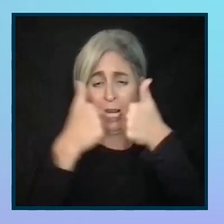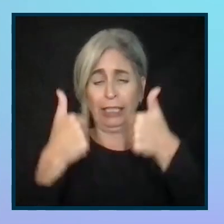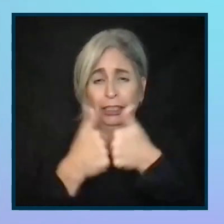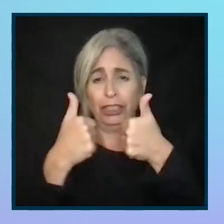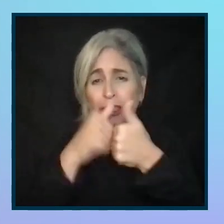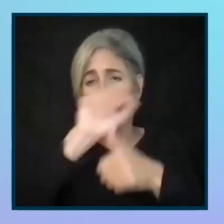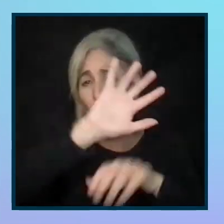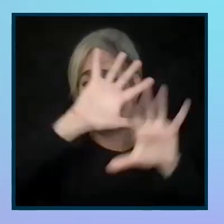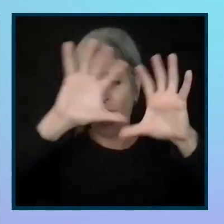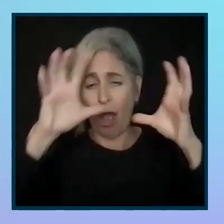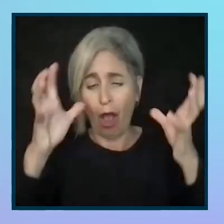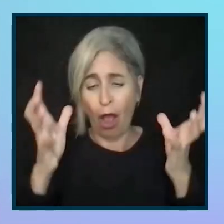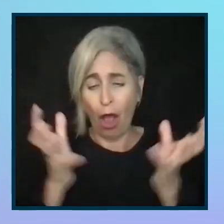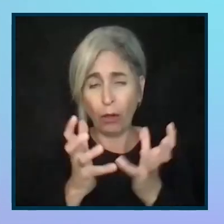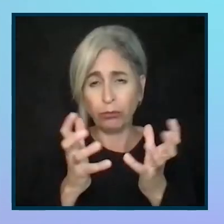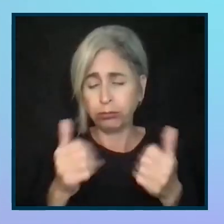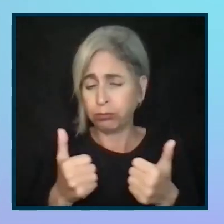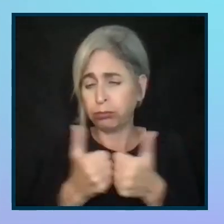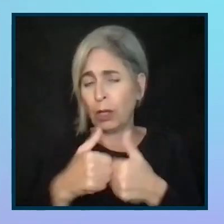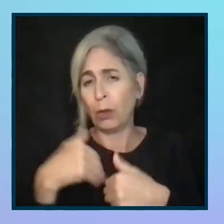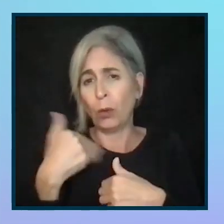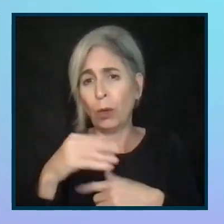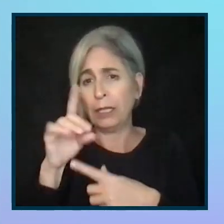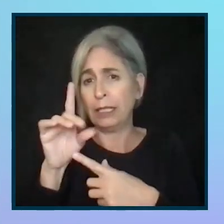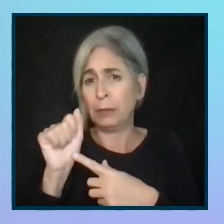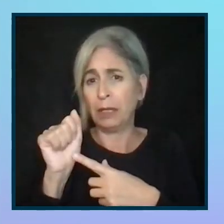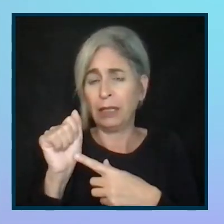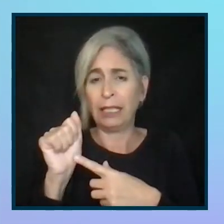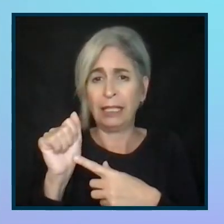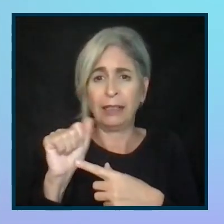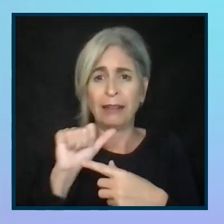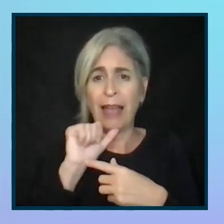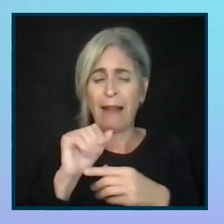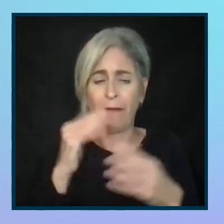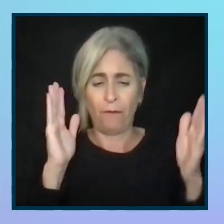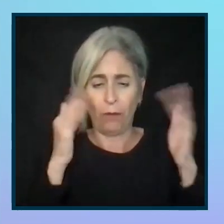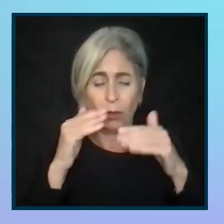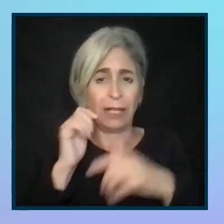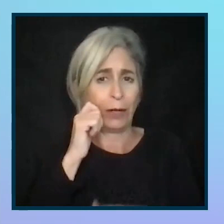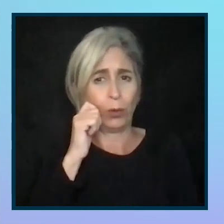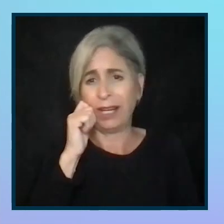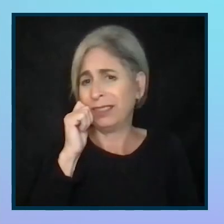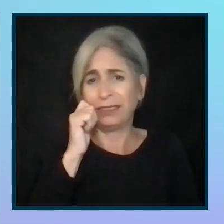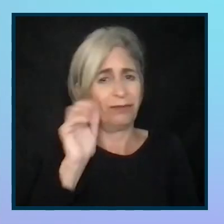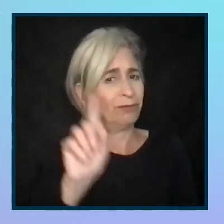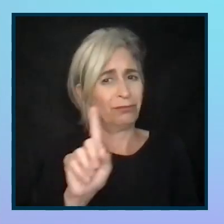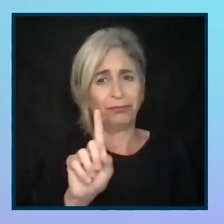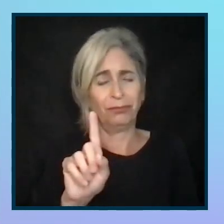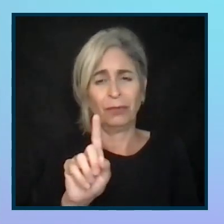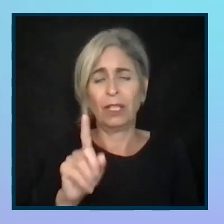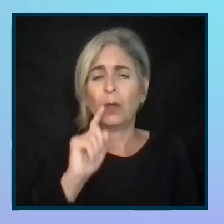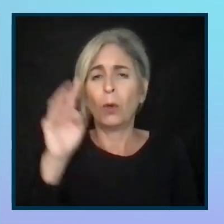Fortunately, these disabilities do not focus on any one particular race, so what we're trying to do is create these partnerships.